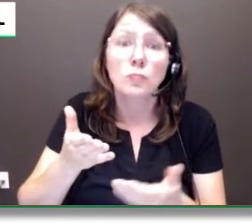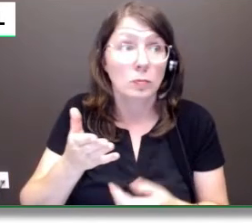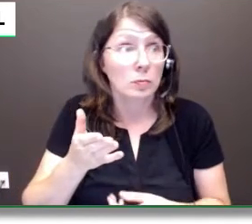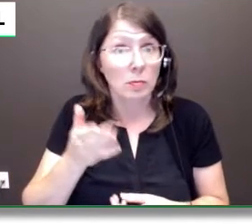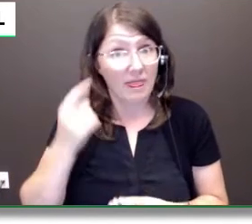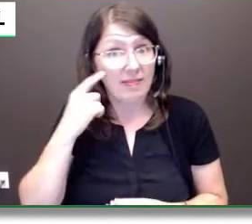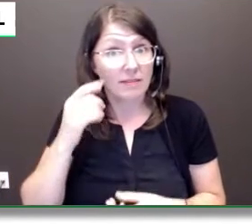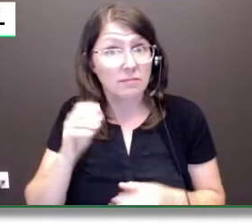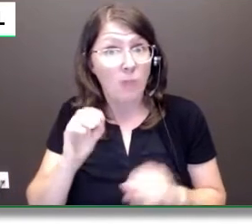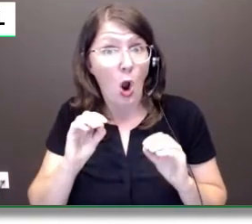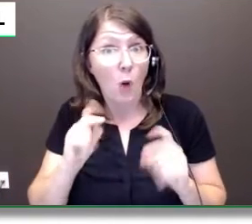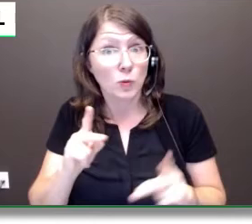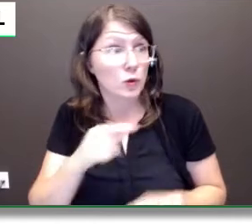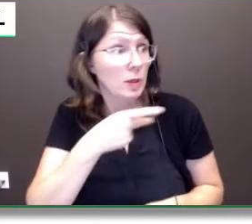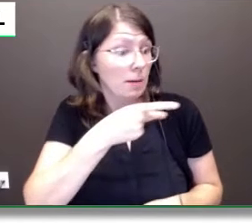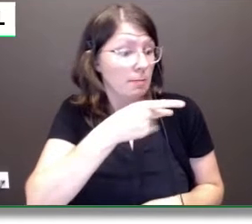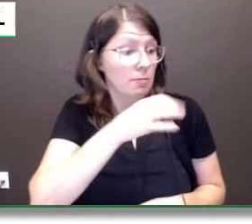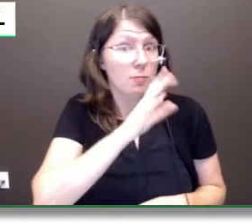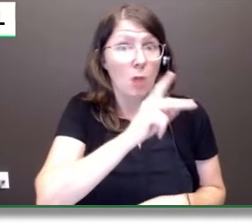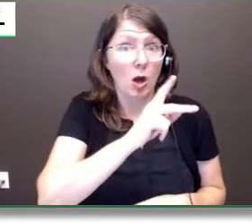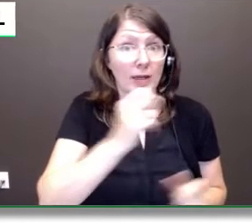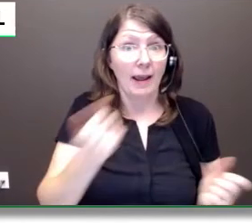organizations